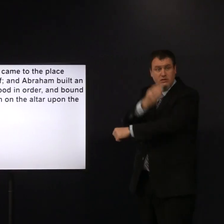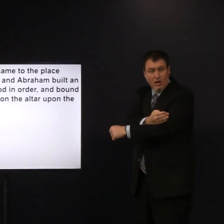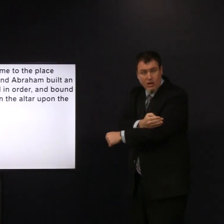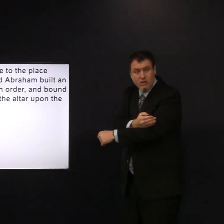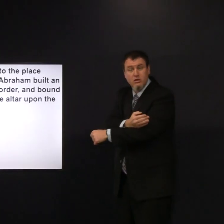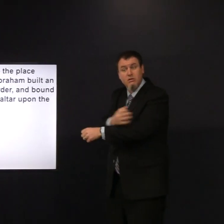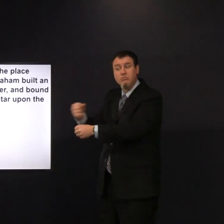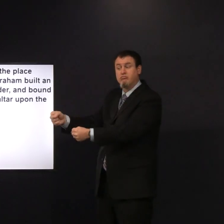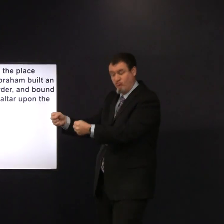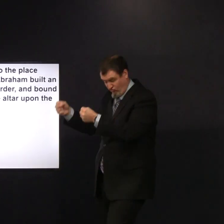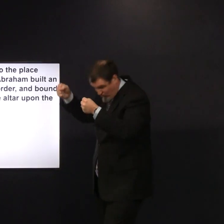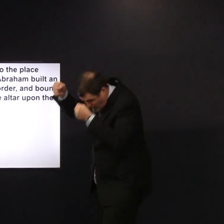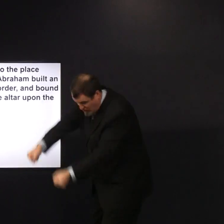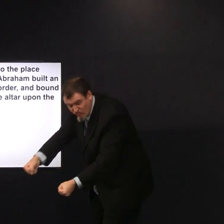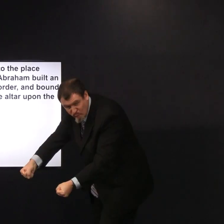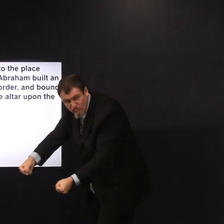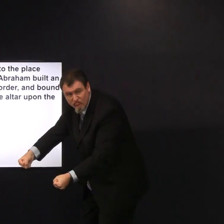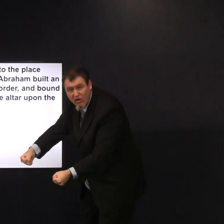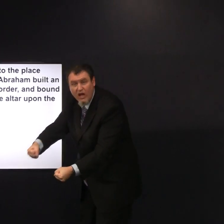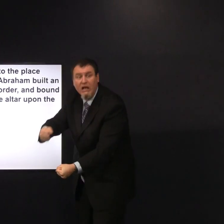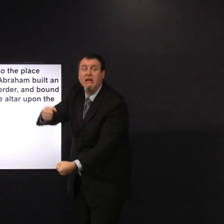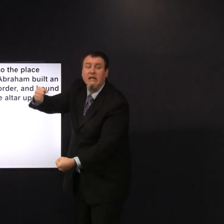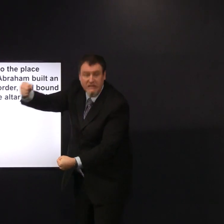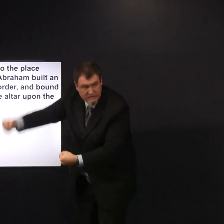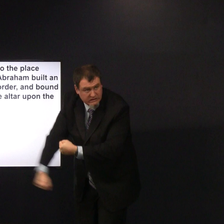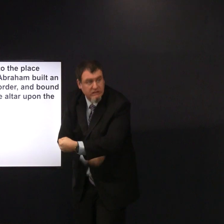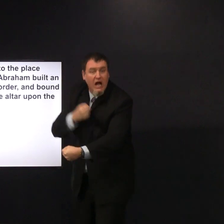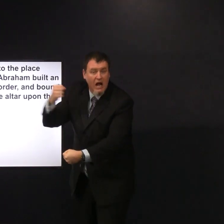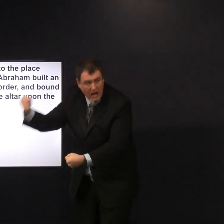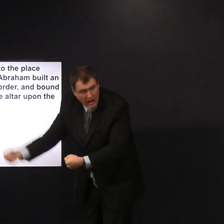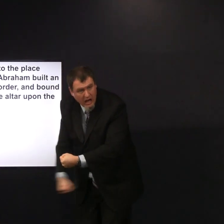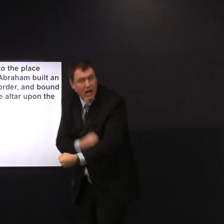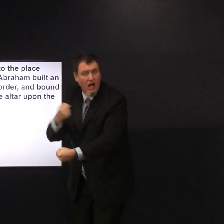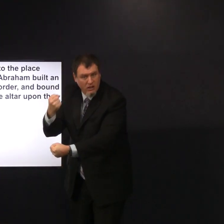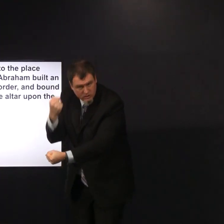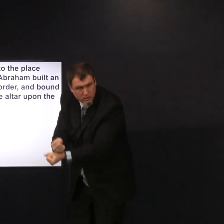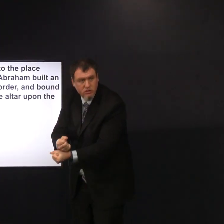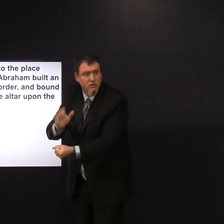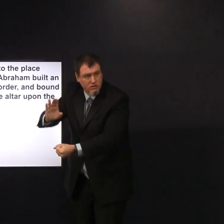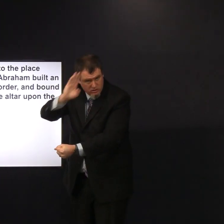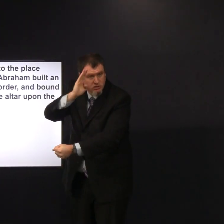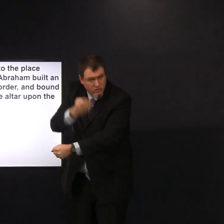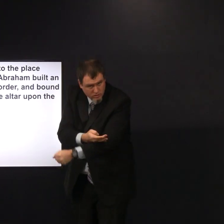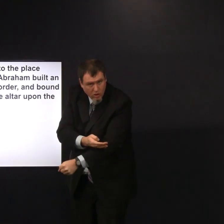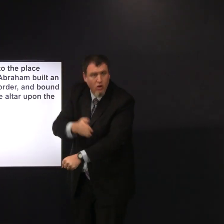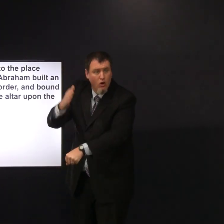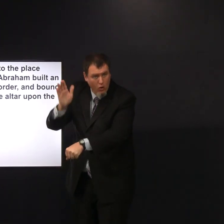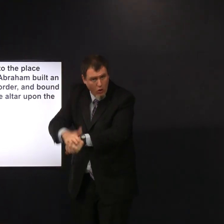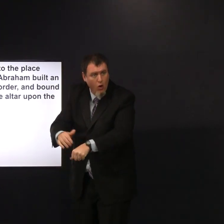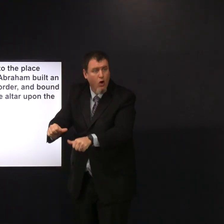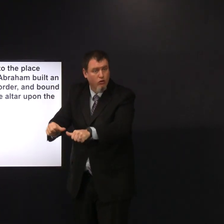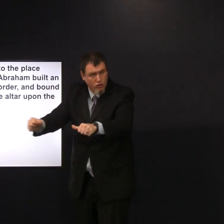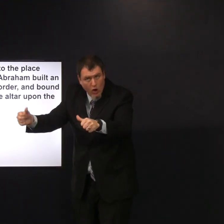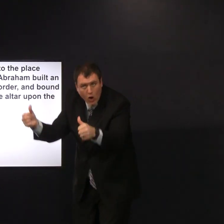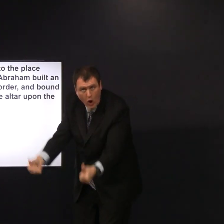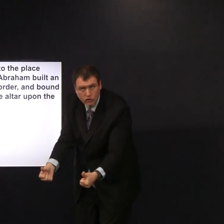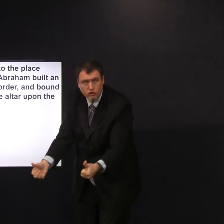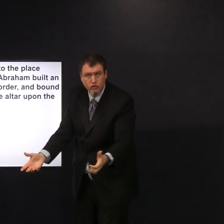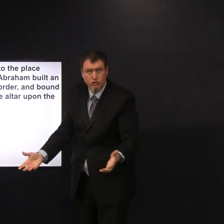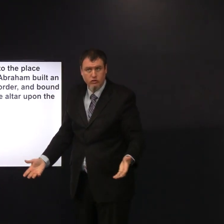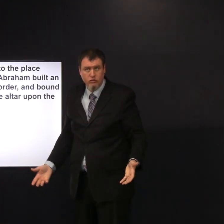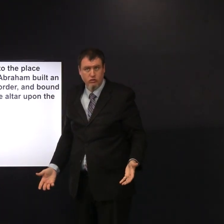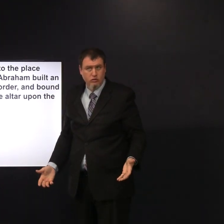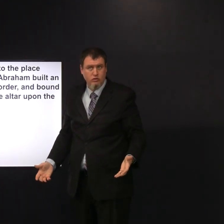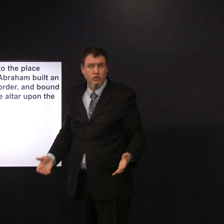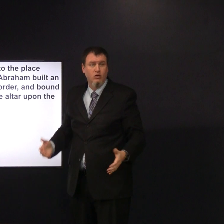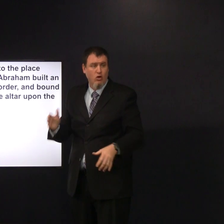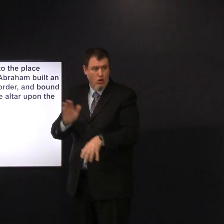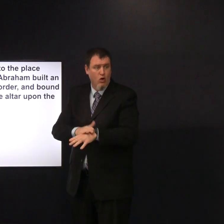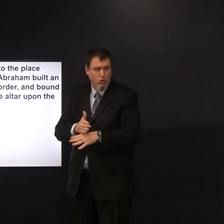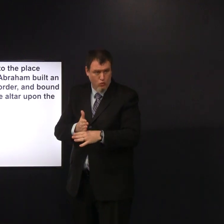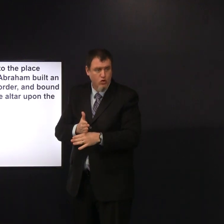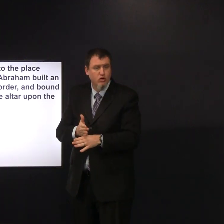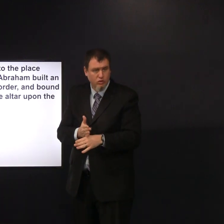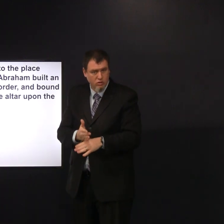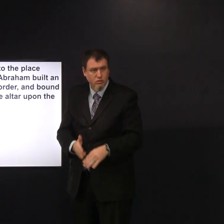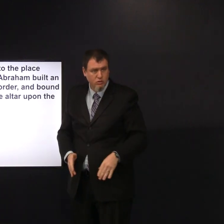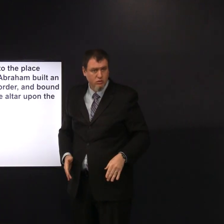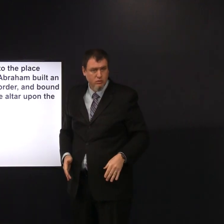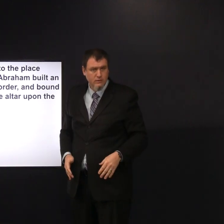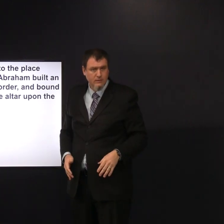he took his son and put him down and tied him up on the altar on the wood